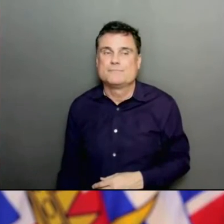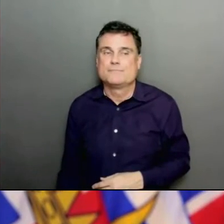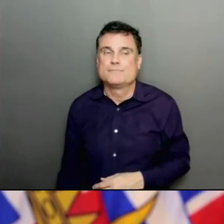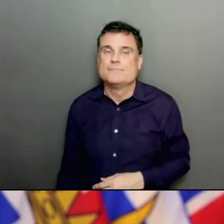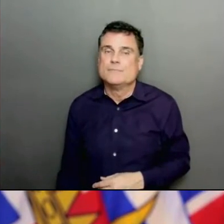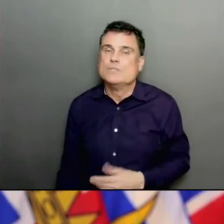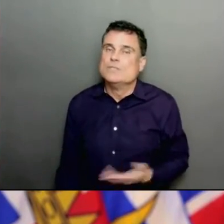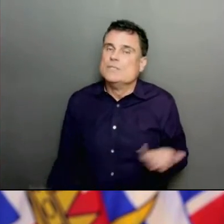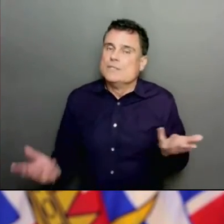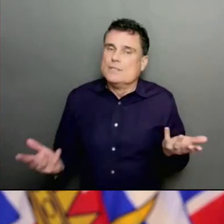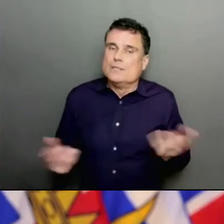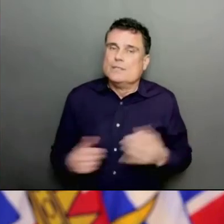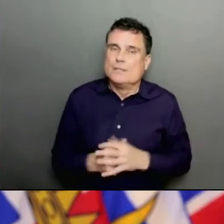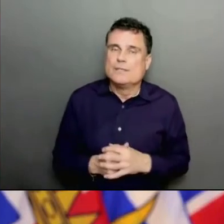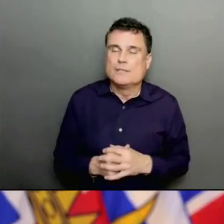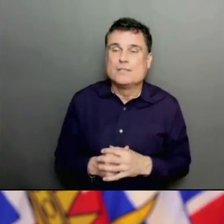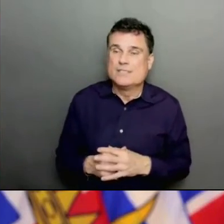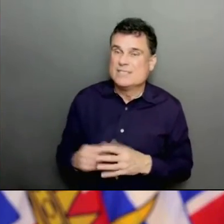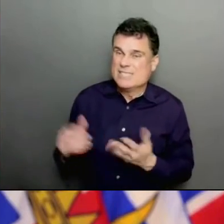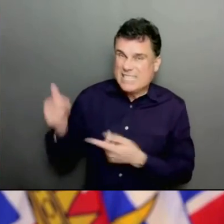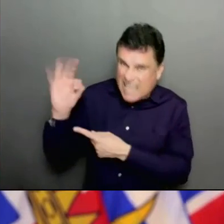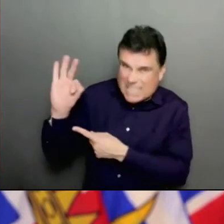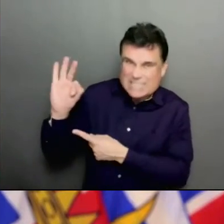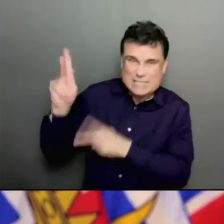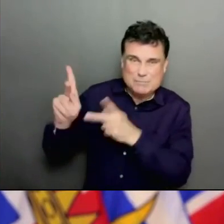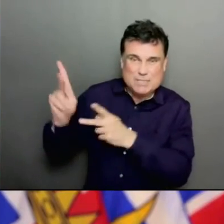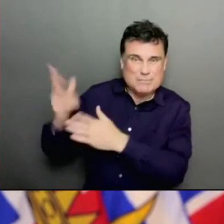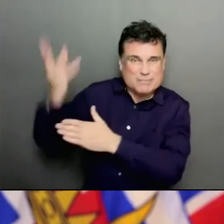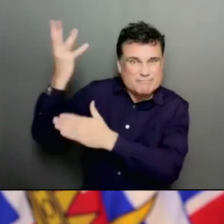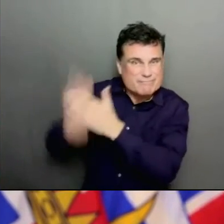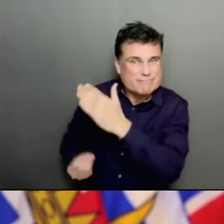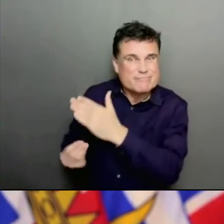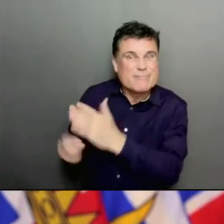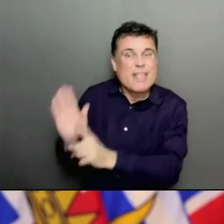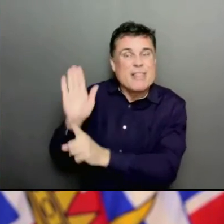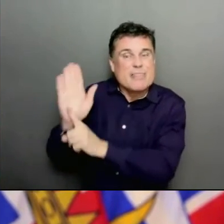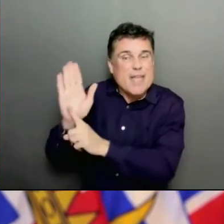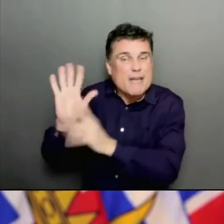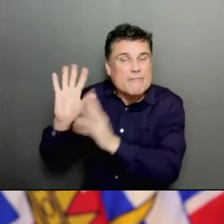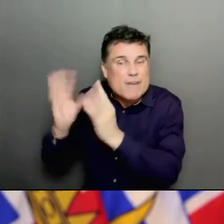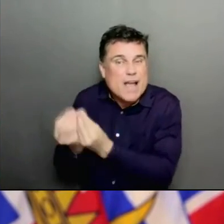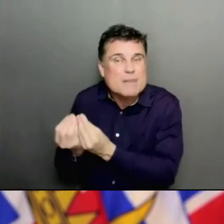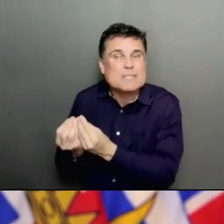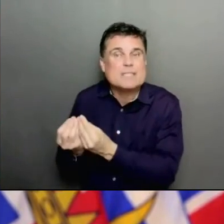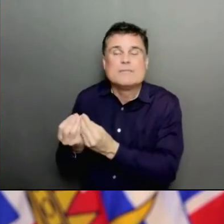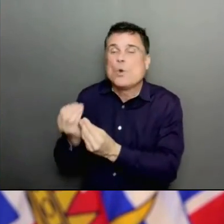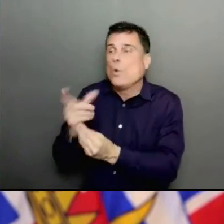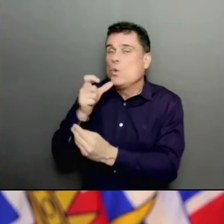ones. Most of them are grandparents, parents, aunties, sisters and